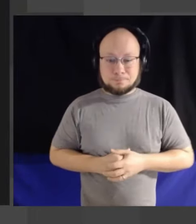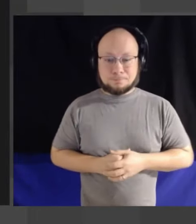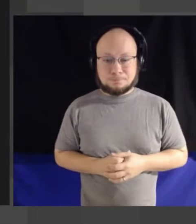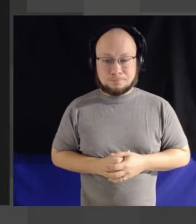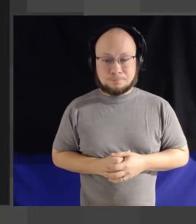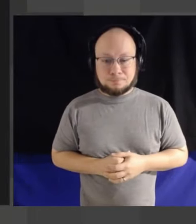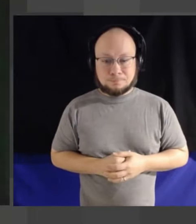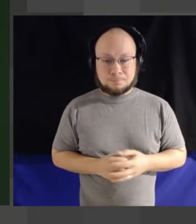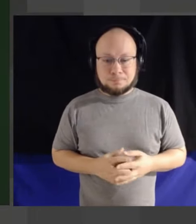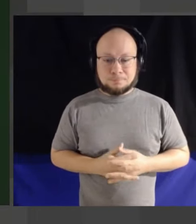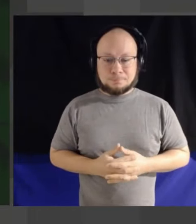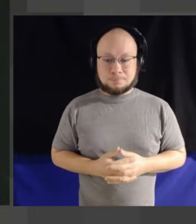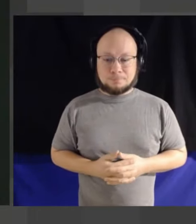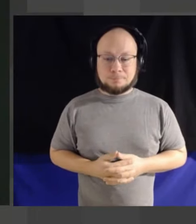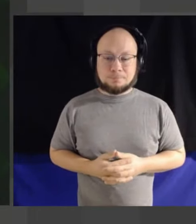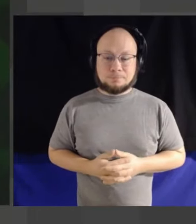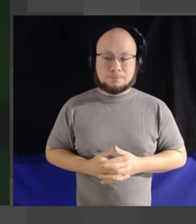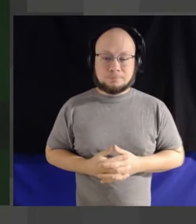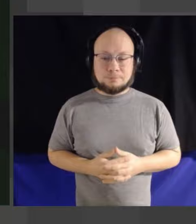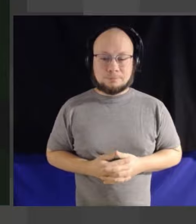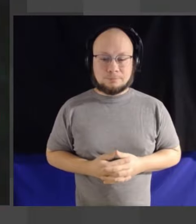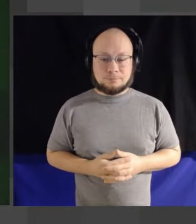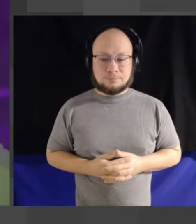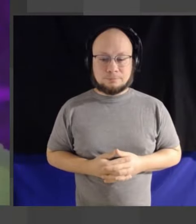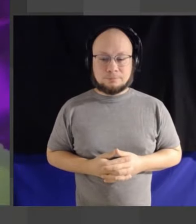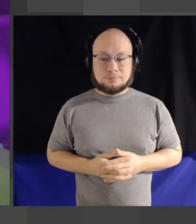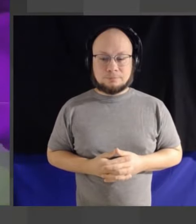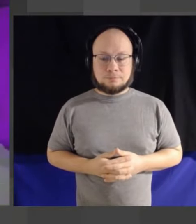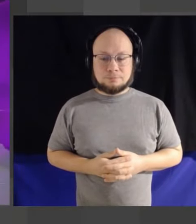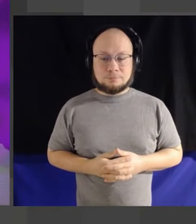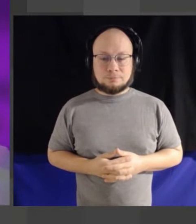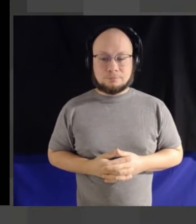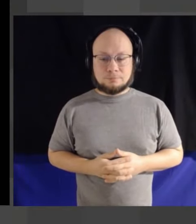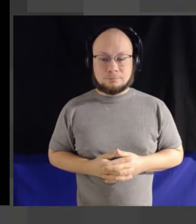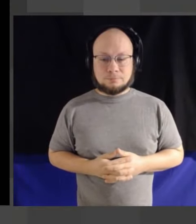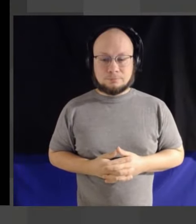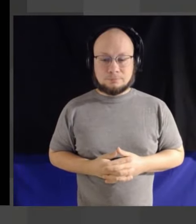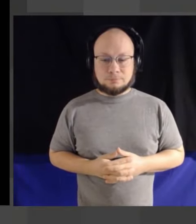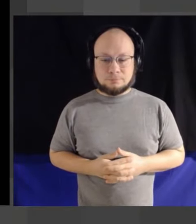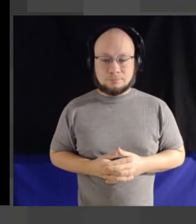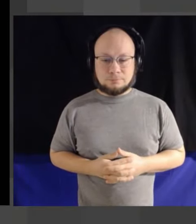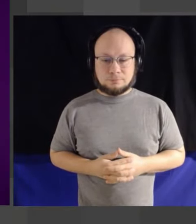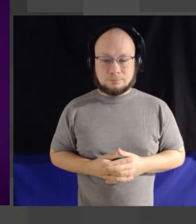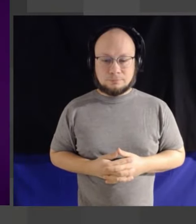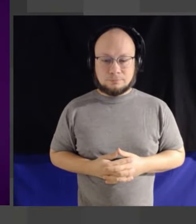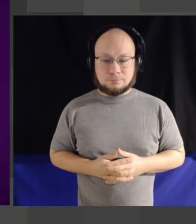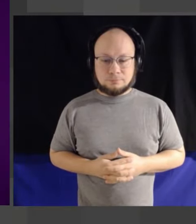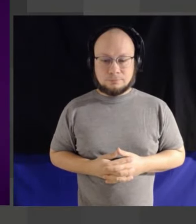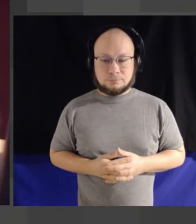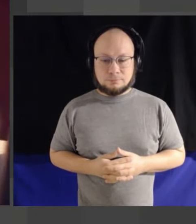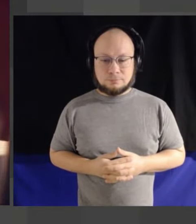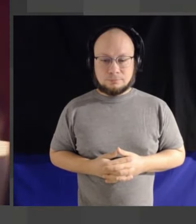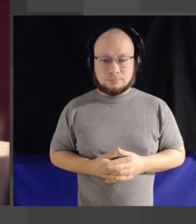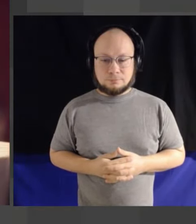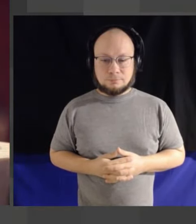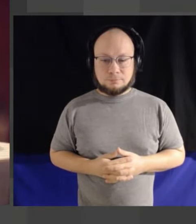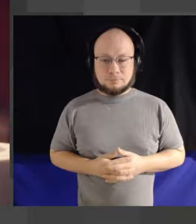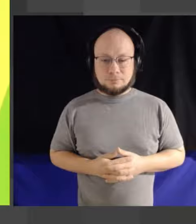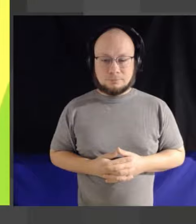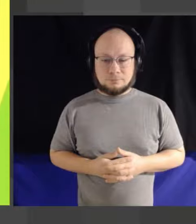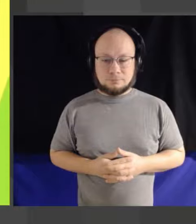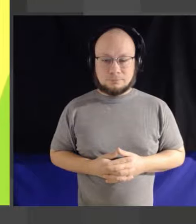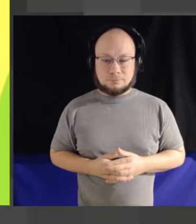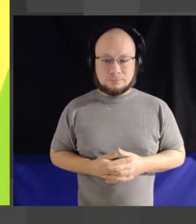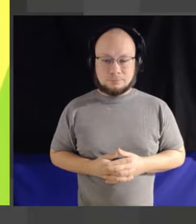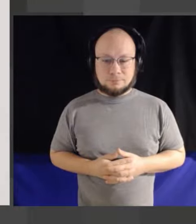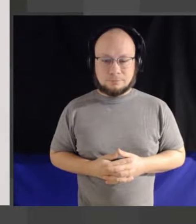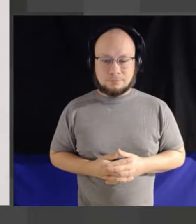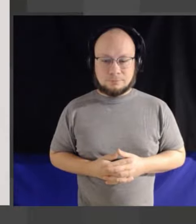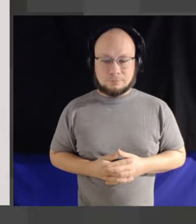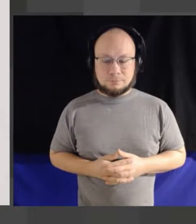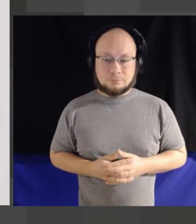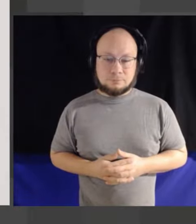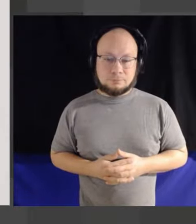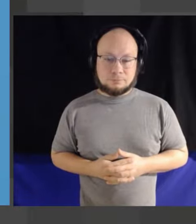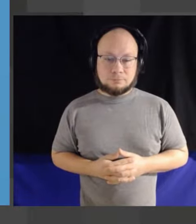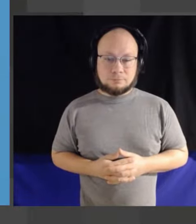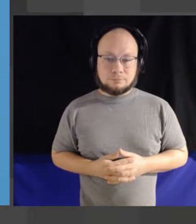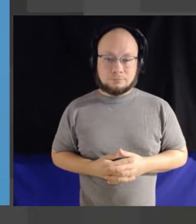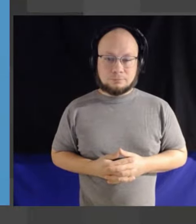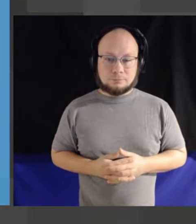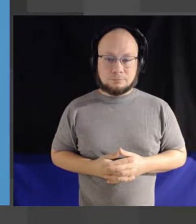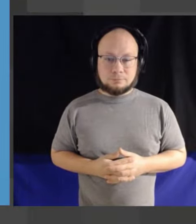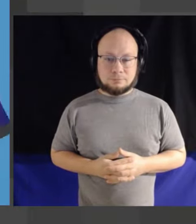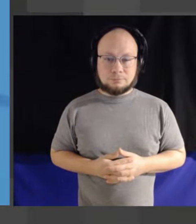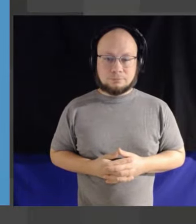YOU'LL FIND ON OUR CHANNEL.